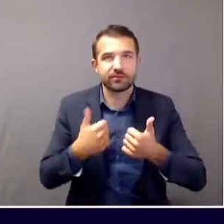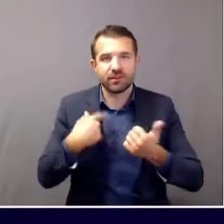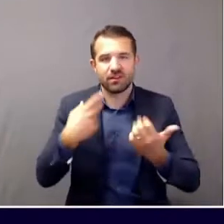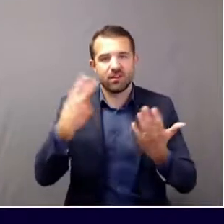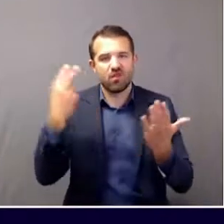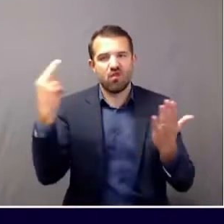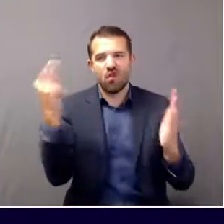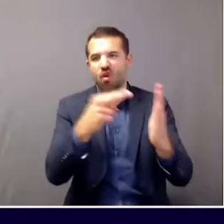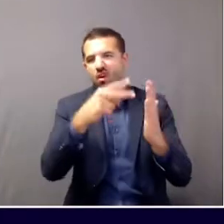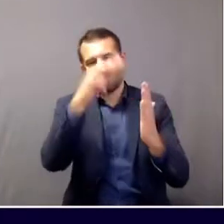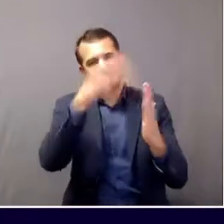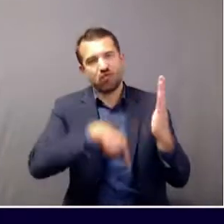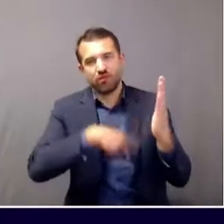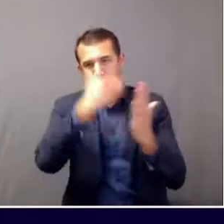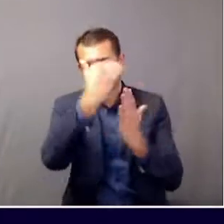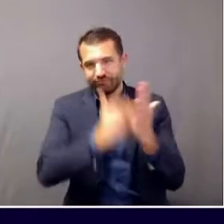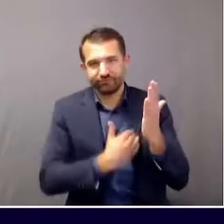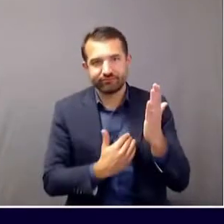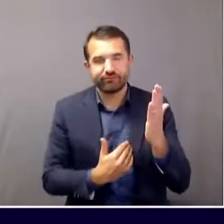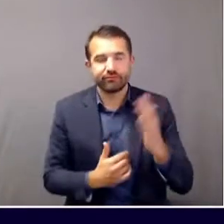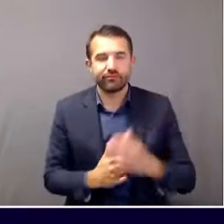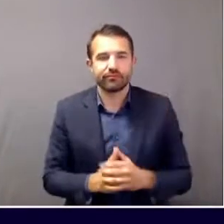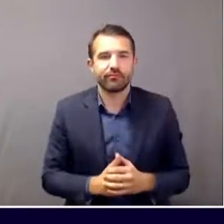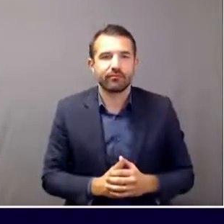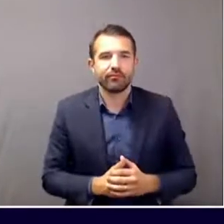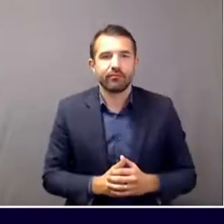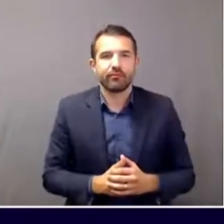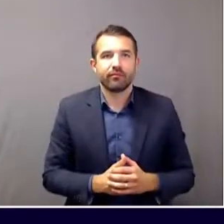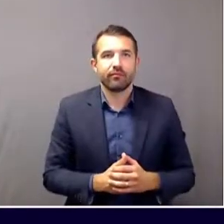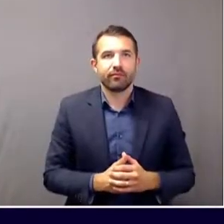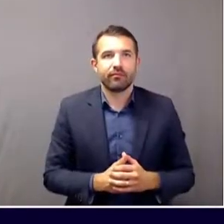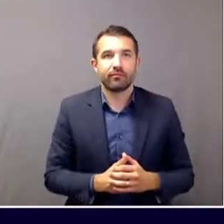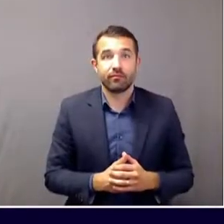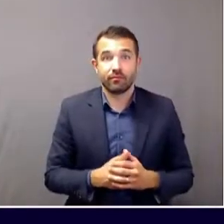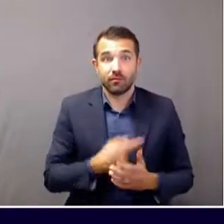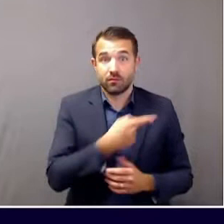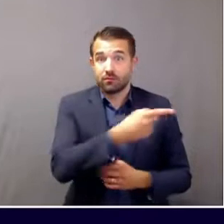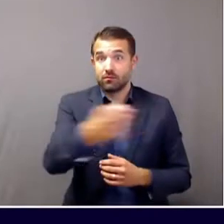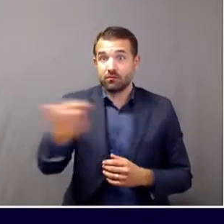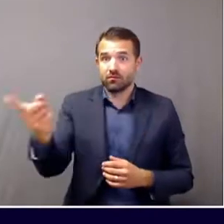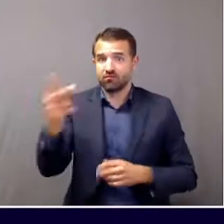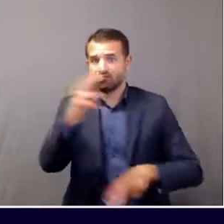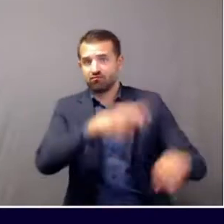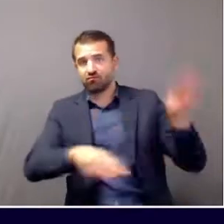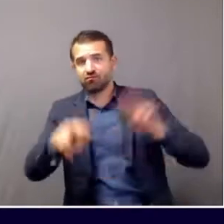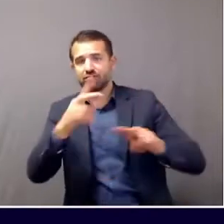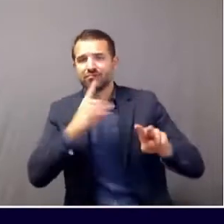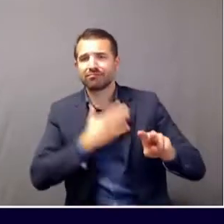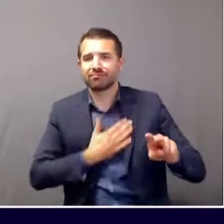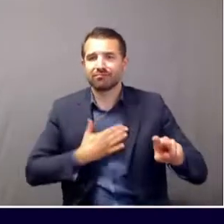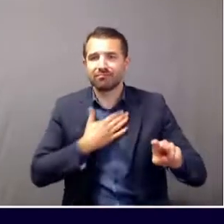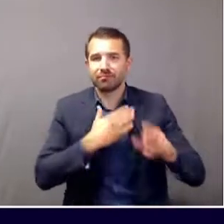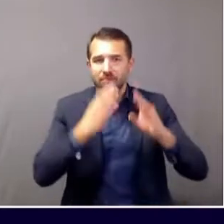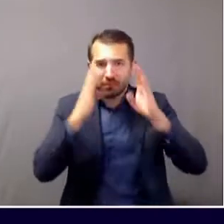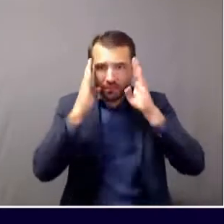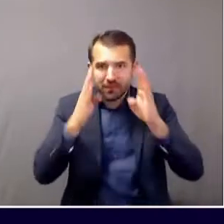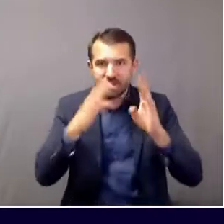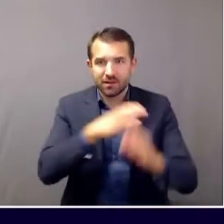conclusions that they might be drying I would urge everyone to bear in mind with the